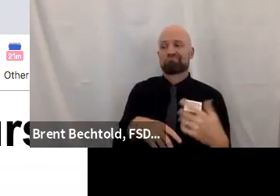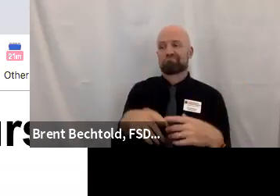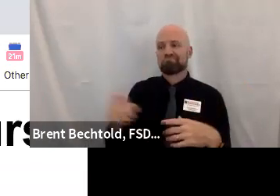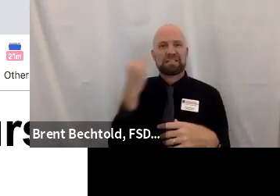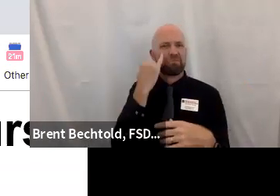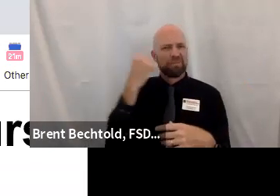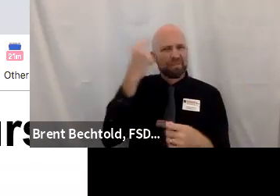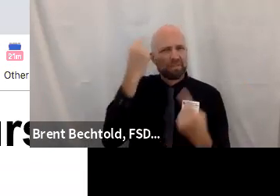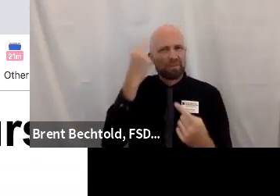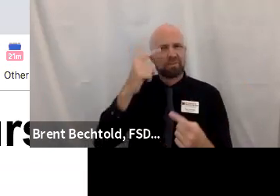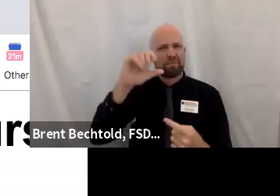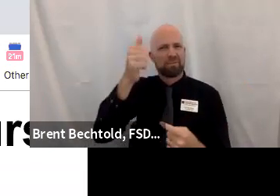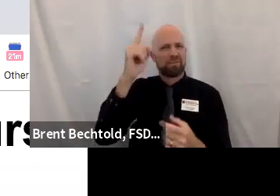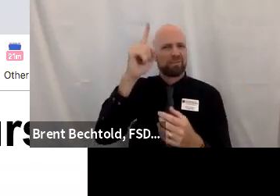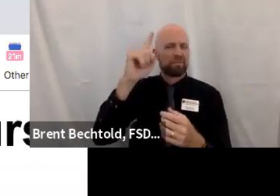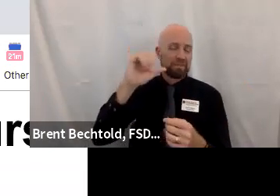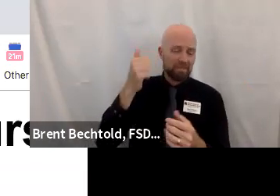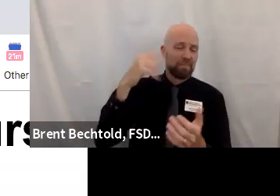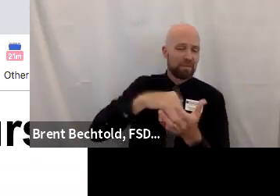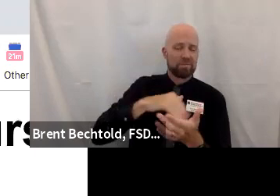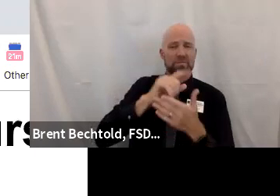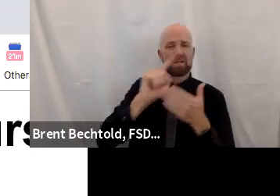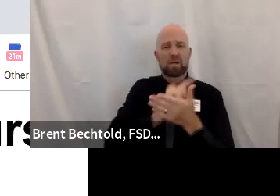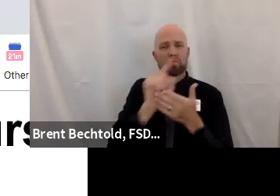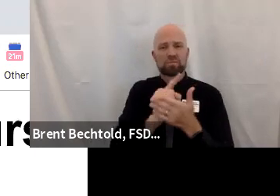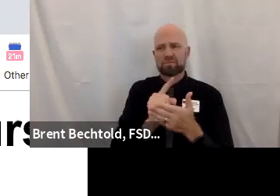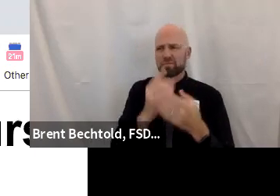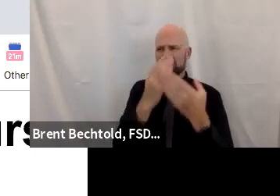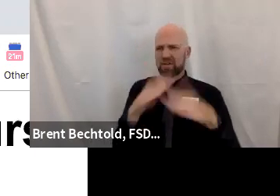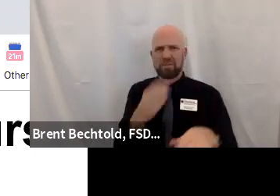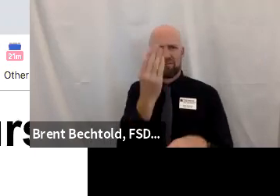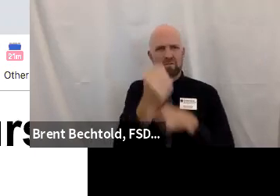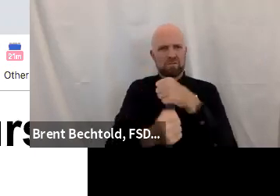She also wrote a book. And if you think about the ten thousand hour rule,